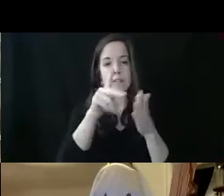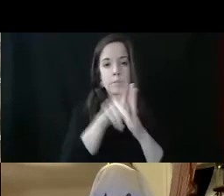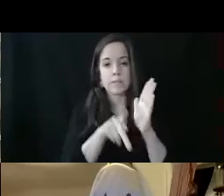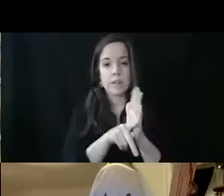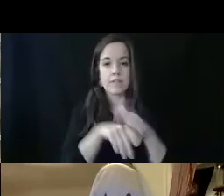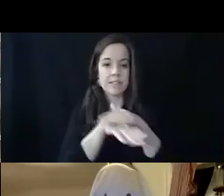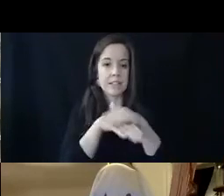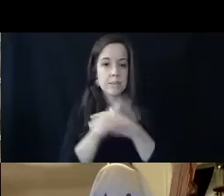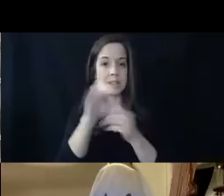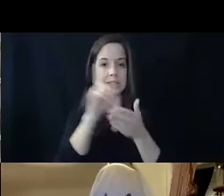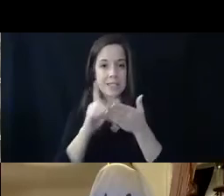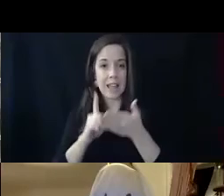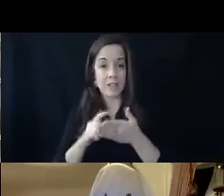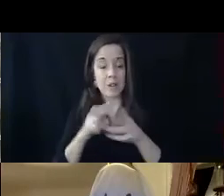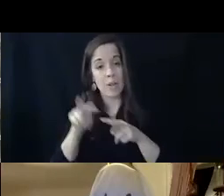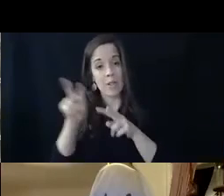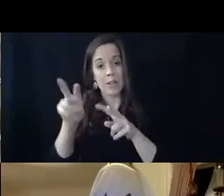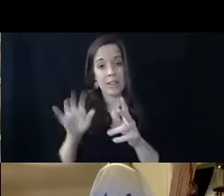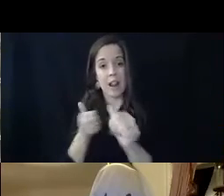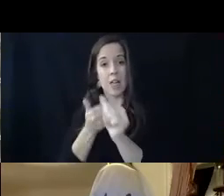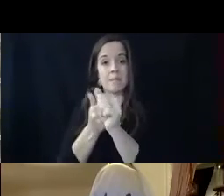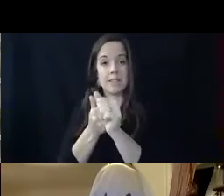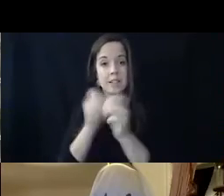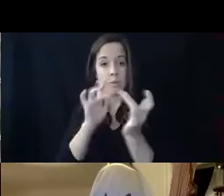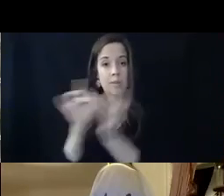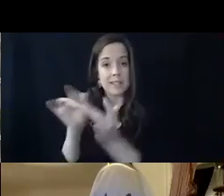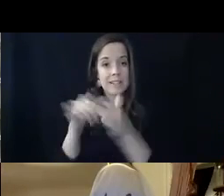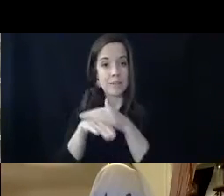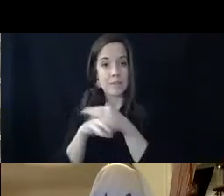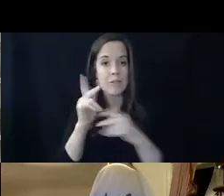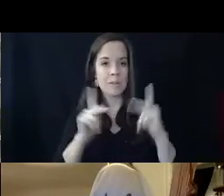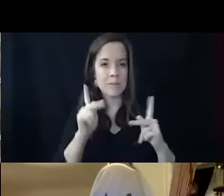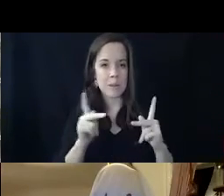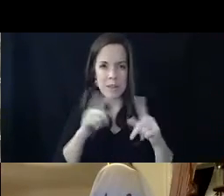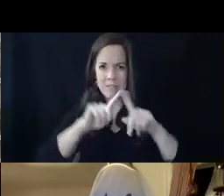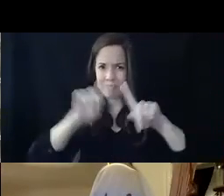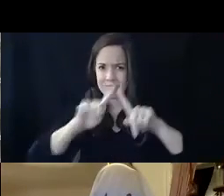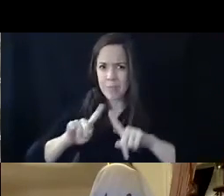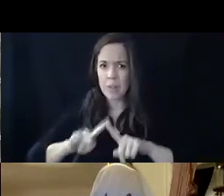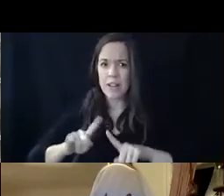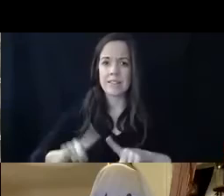look for an updated website that's accessible for people with all kinds of needs for access.